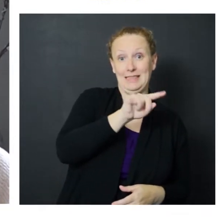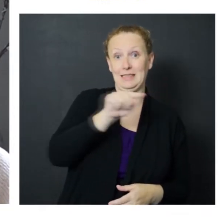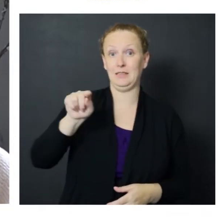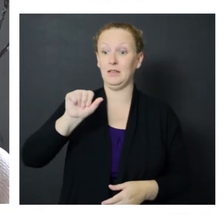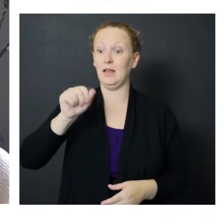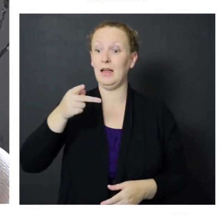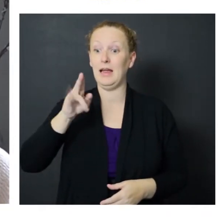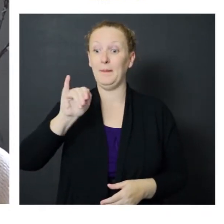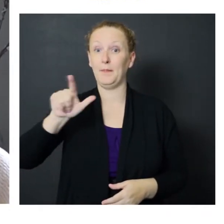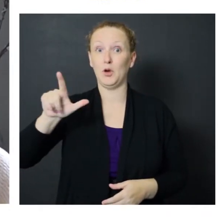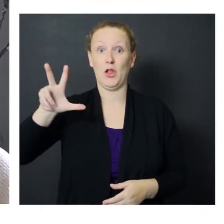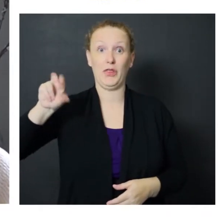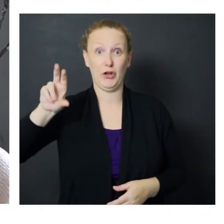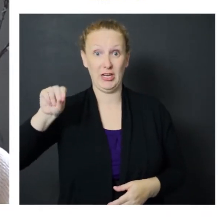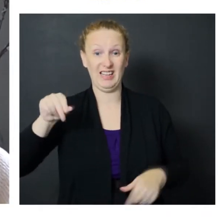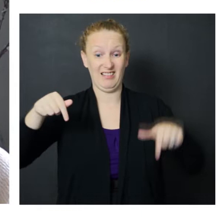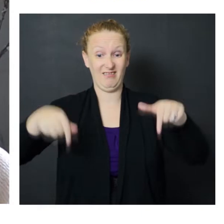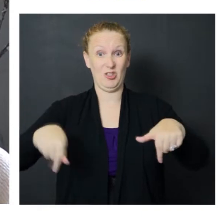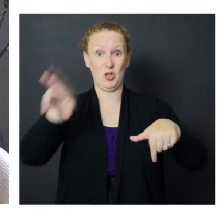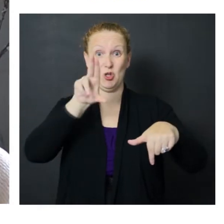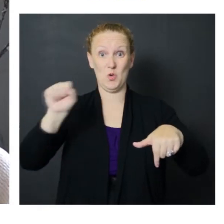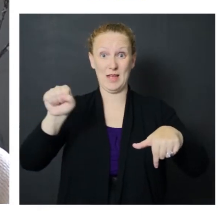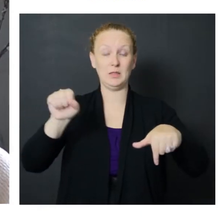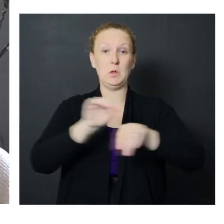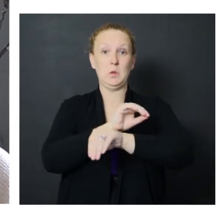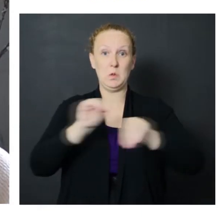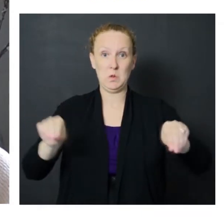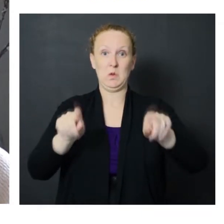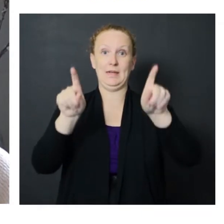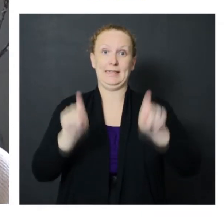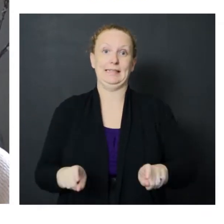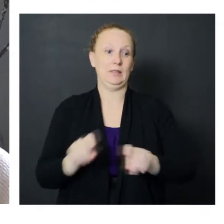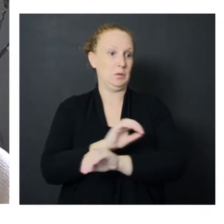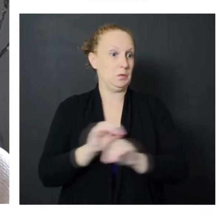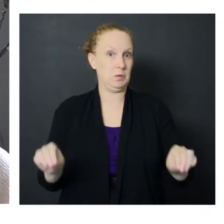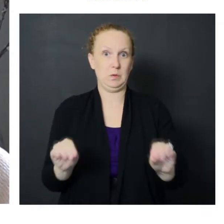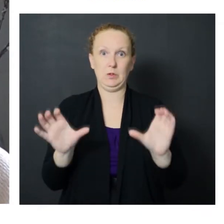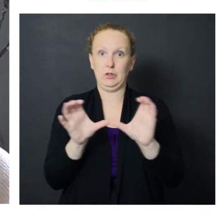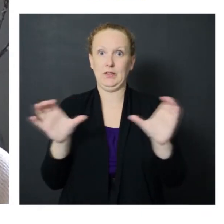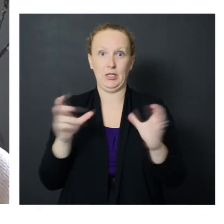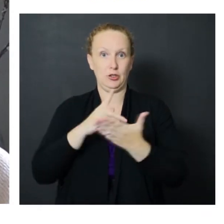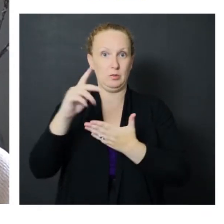there was no testing done across the United States for any profession, any a certification program,